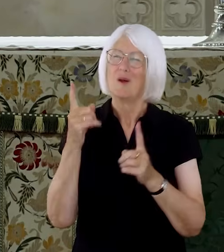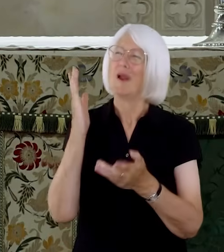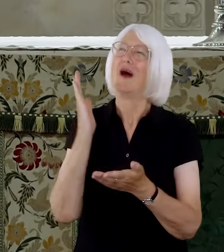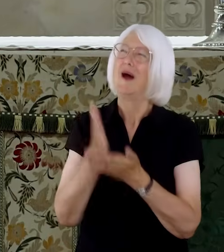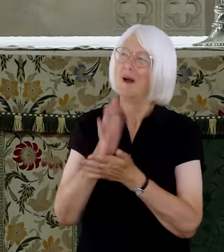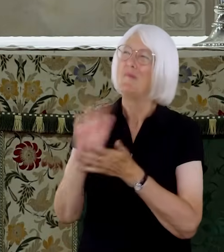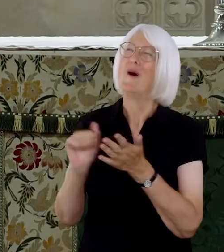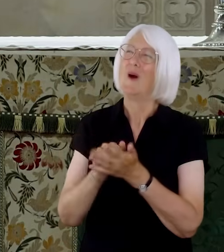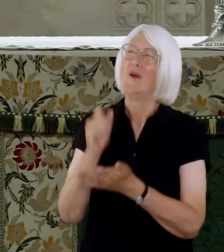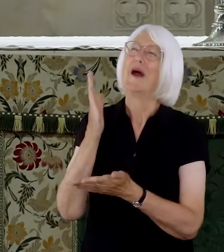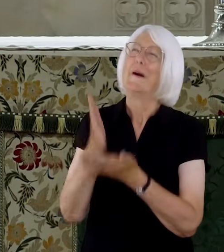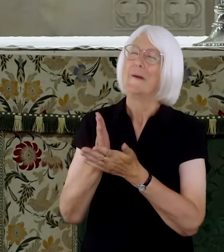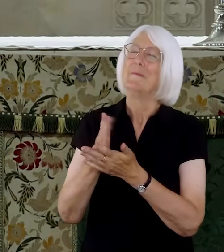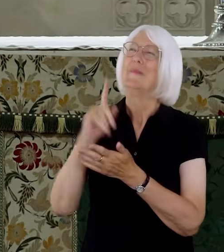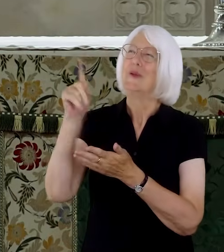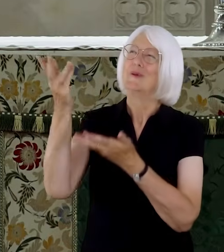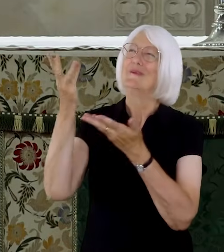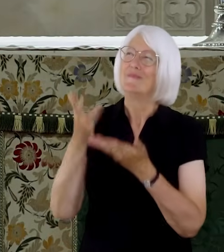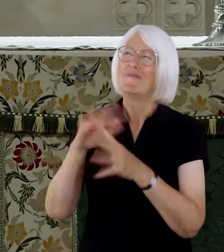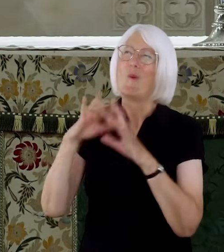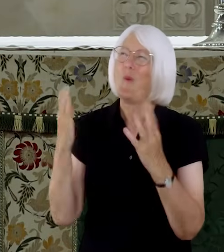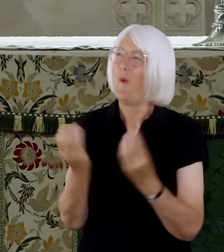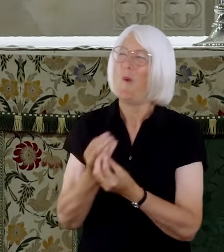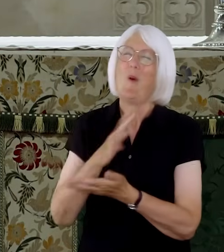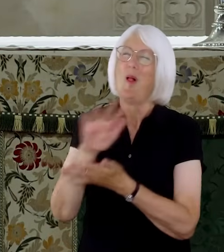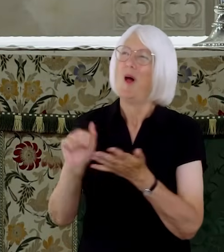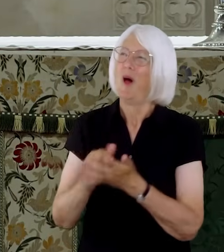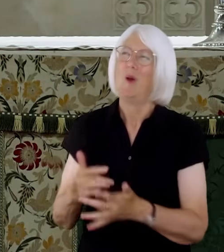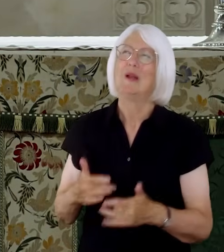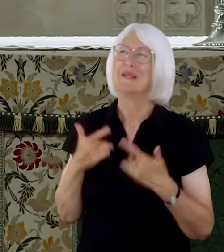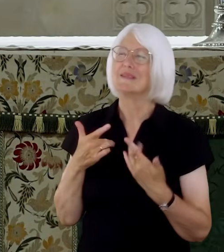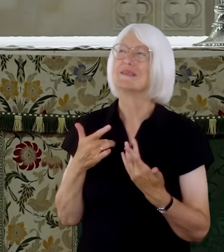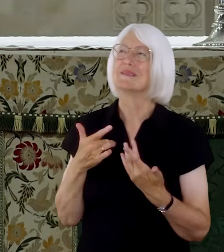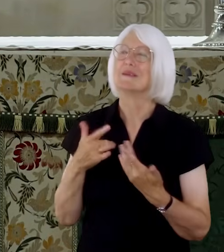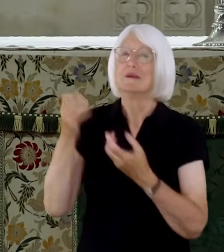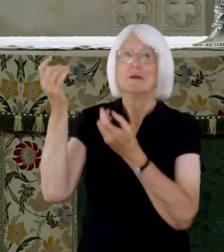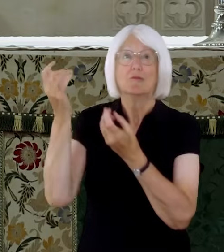Lord, you are holy indeed, the source of all holiness. Grant that by the power